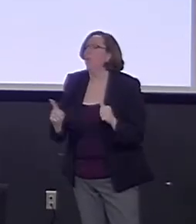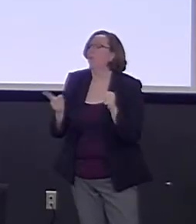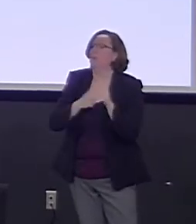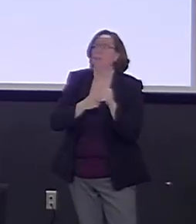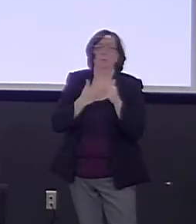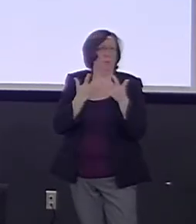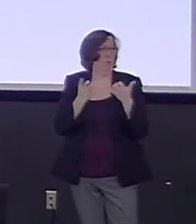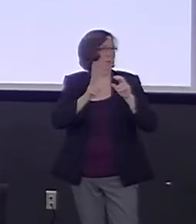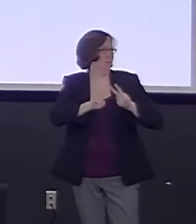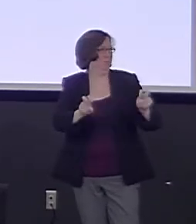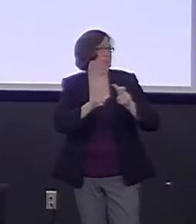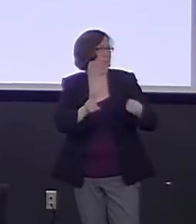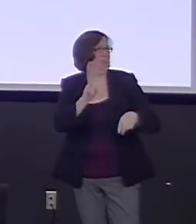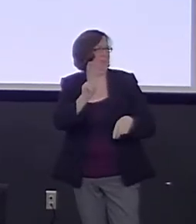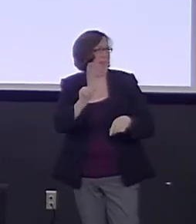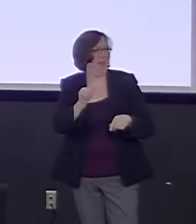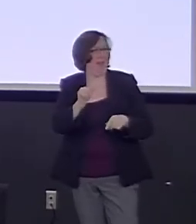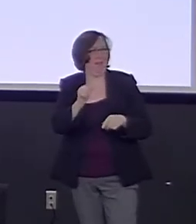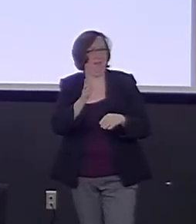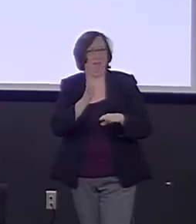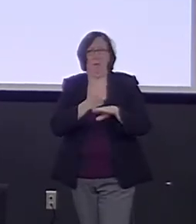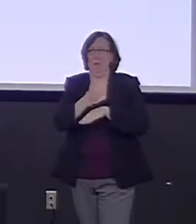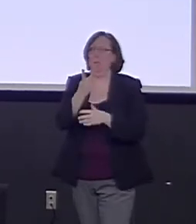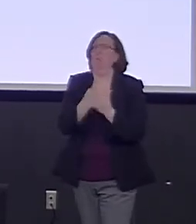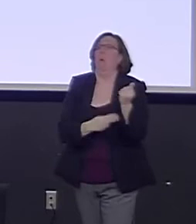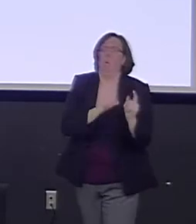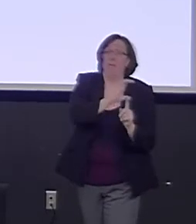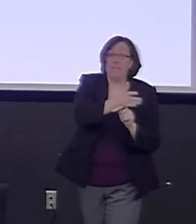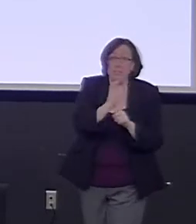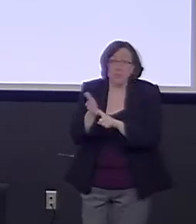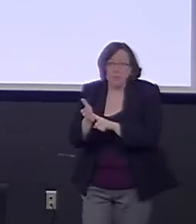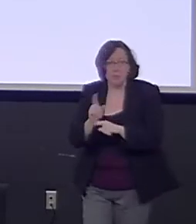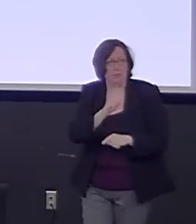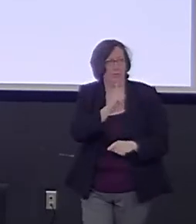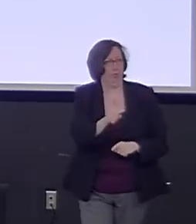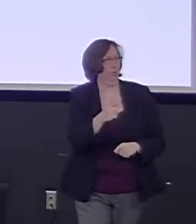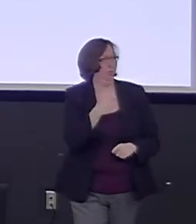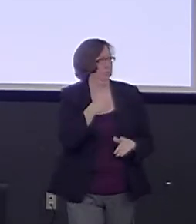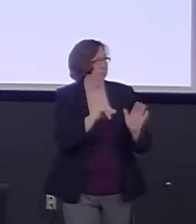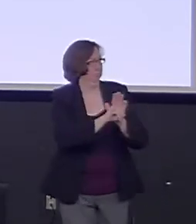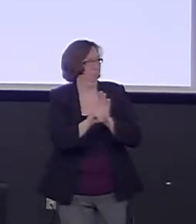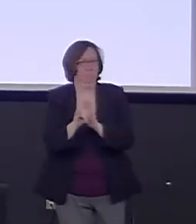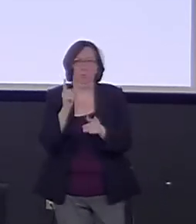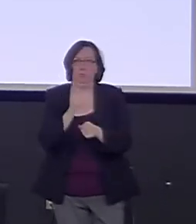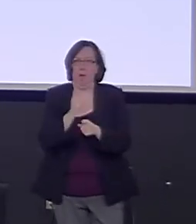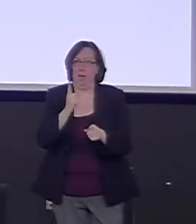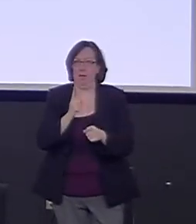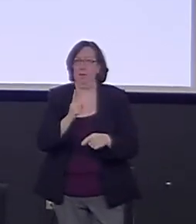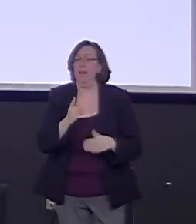monologue and dialogue, just to see if I got it right. The conditions don't matter. Just did I get it right?